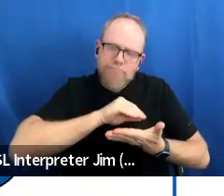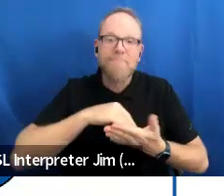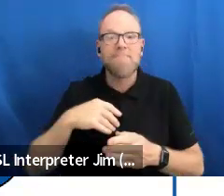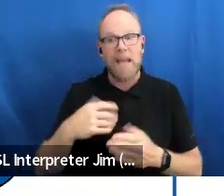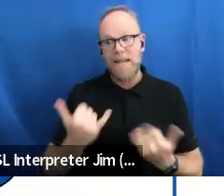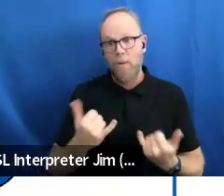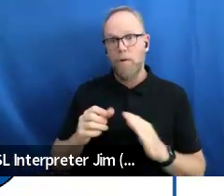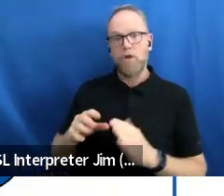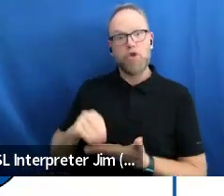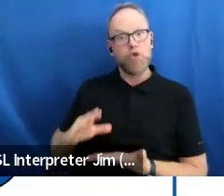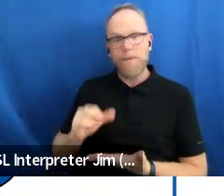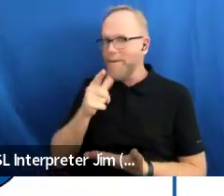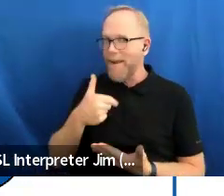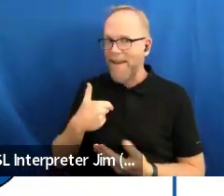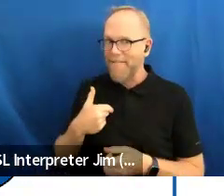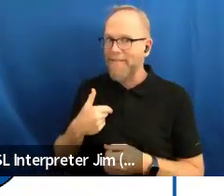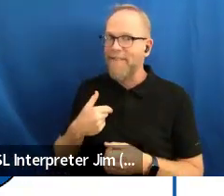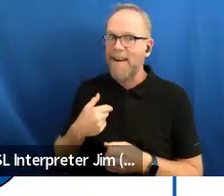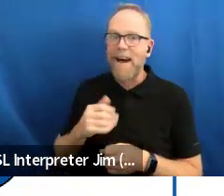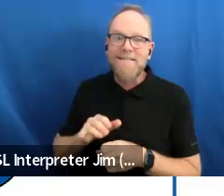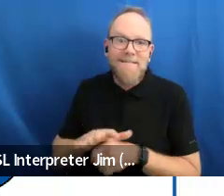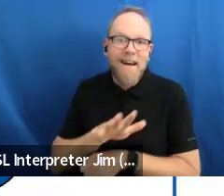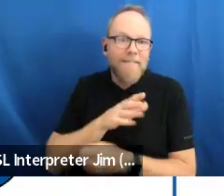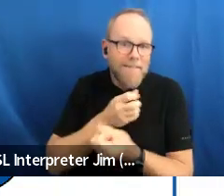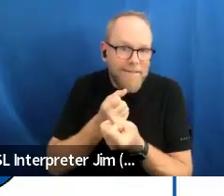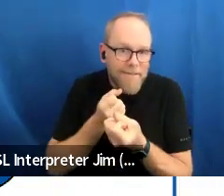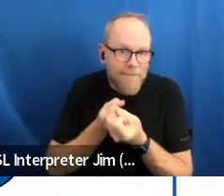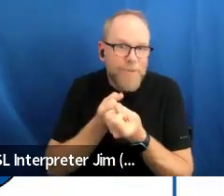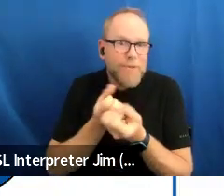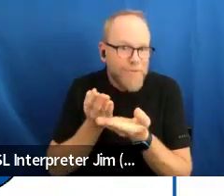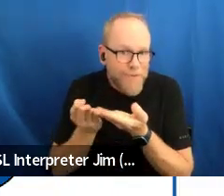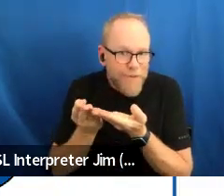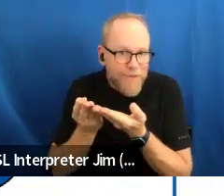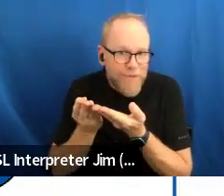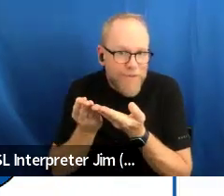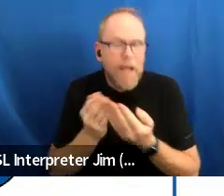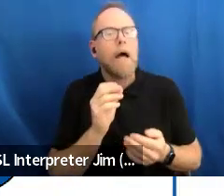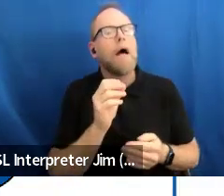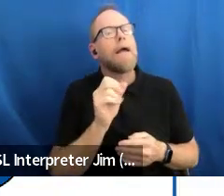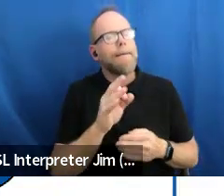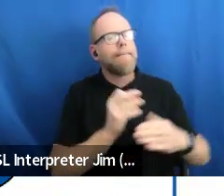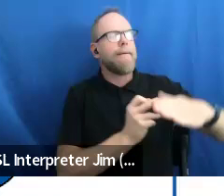Now, K-12, if you're covered by the IDEA, you are supposed to have supports and services.